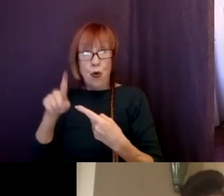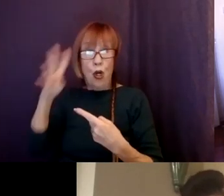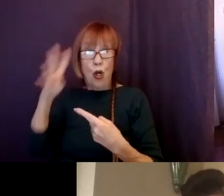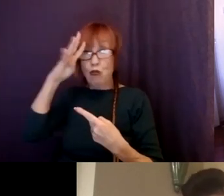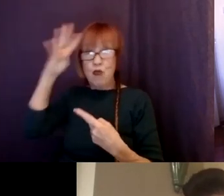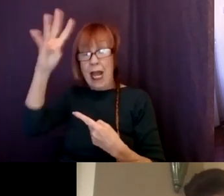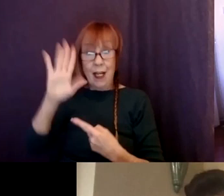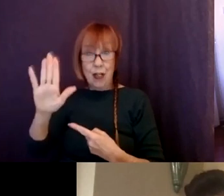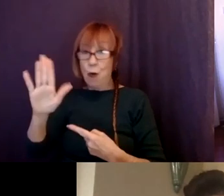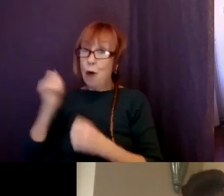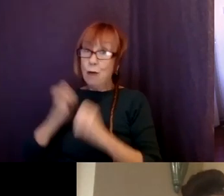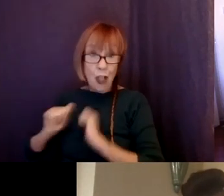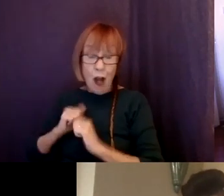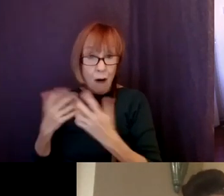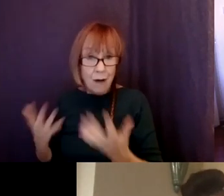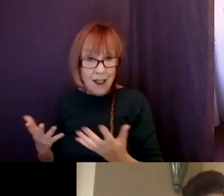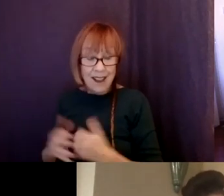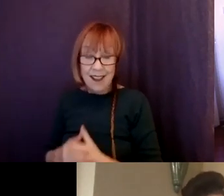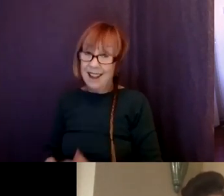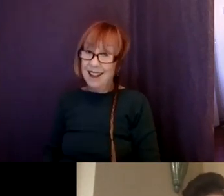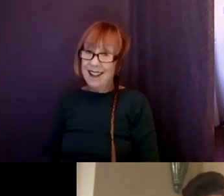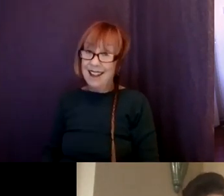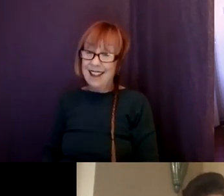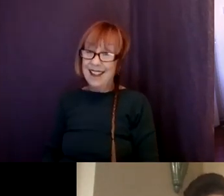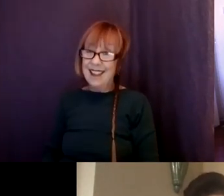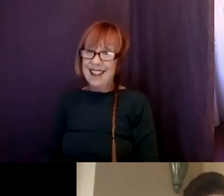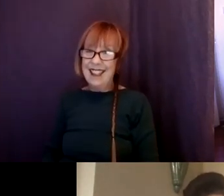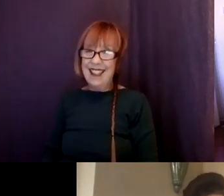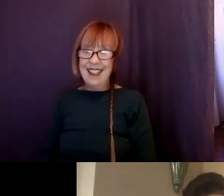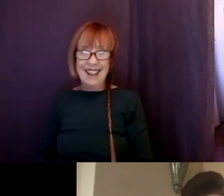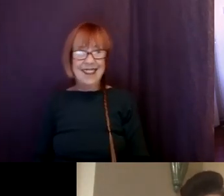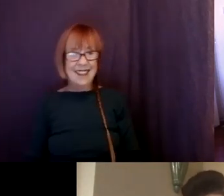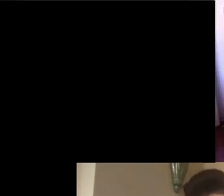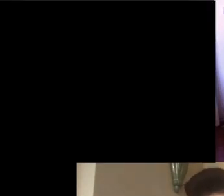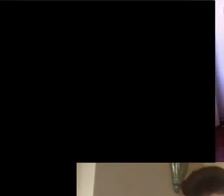SHOSHANNAH - Yes.